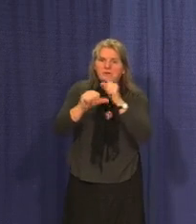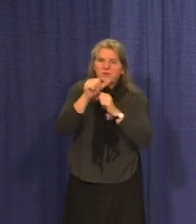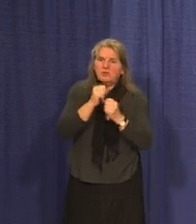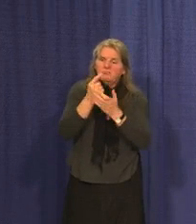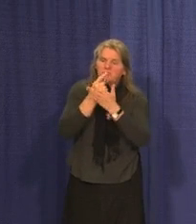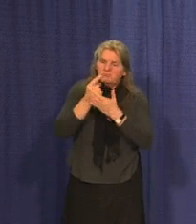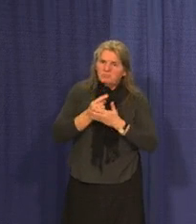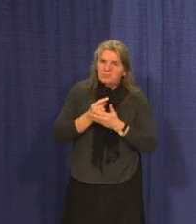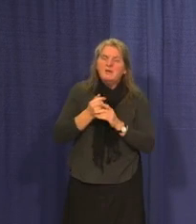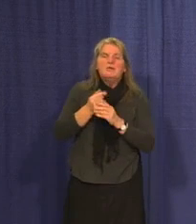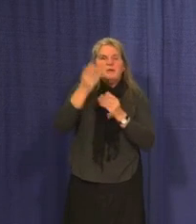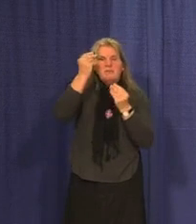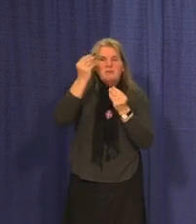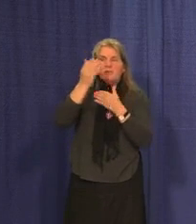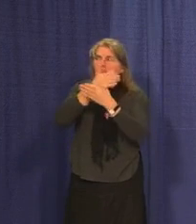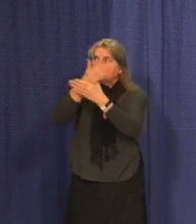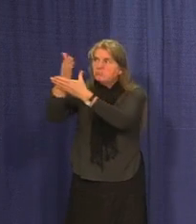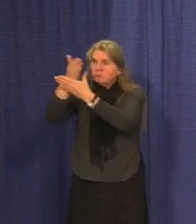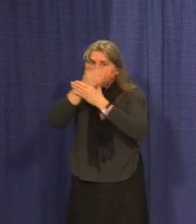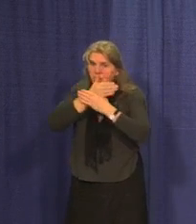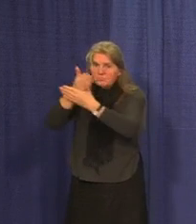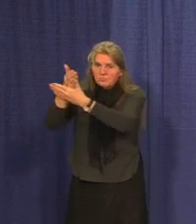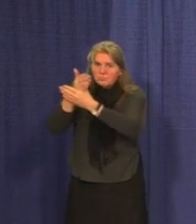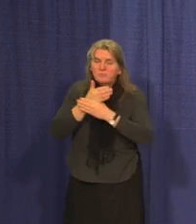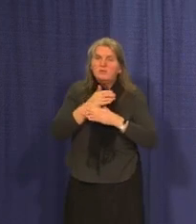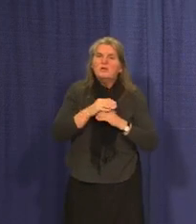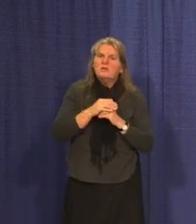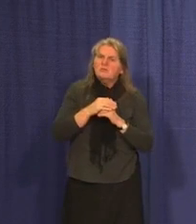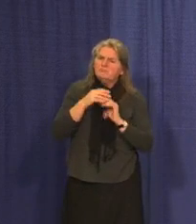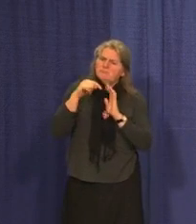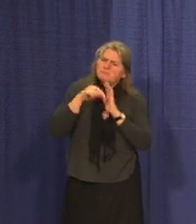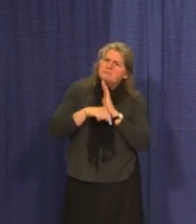teleconferences. So we do exchange information